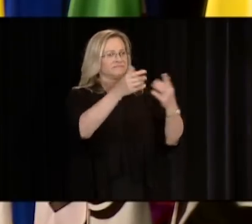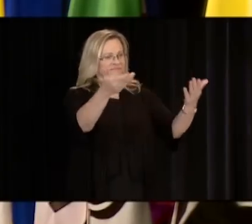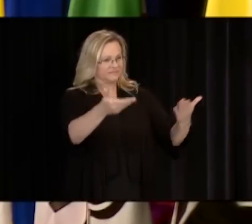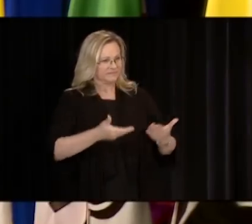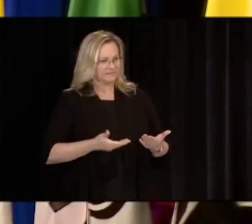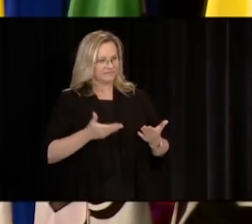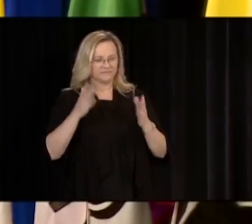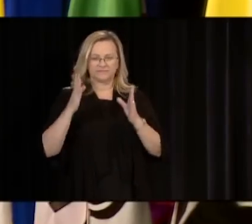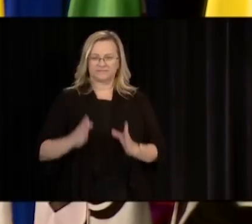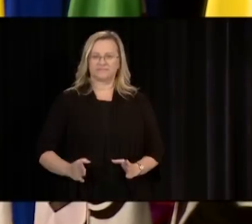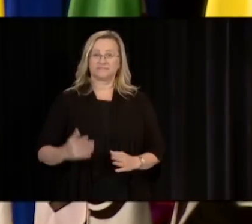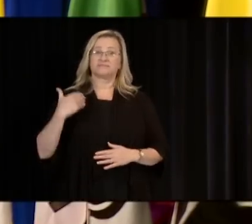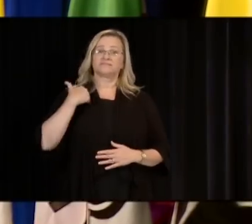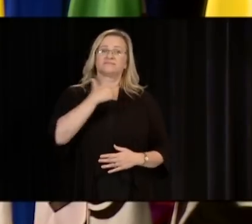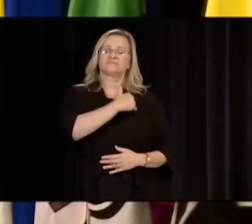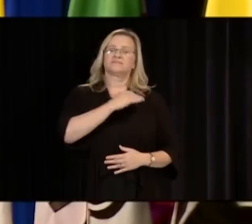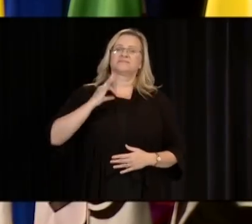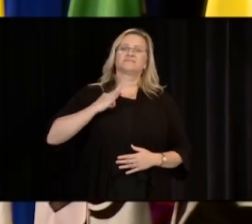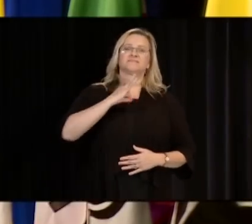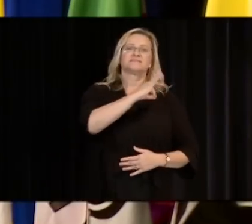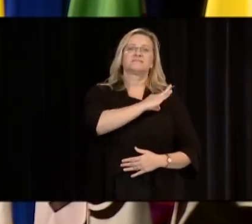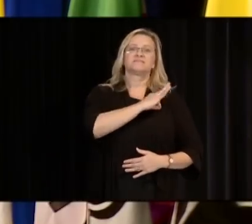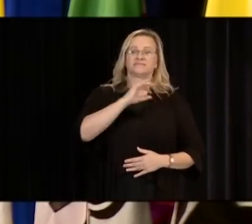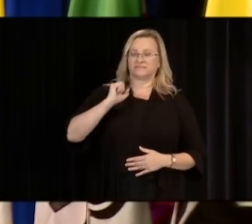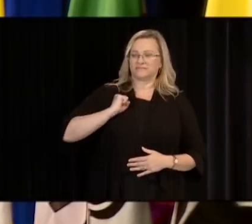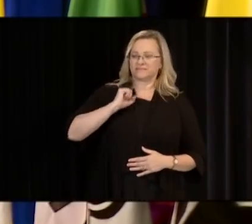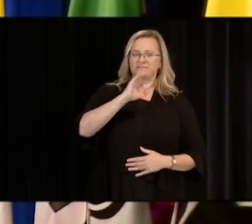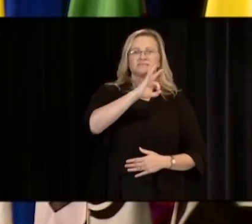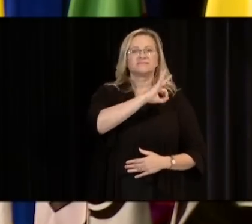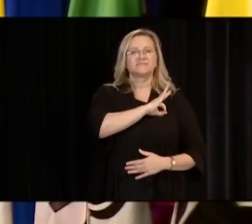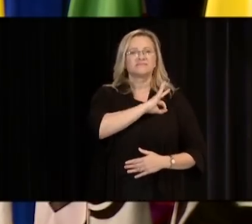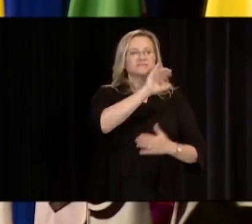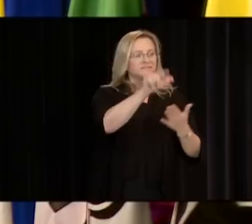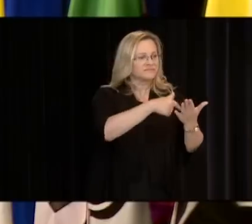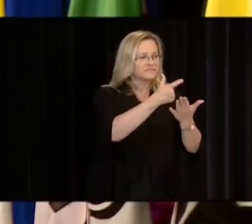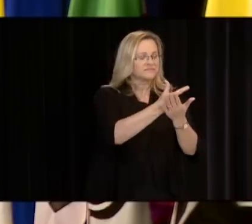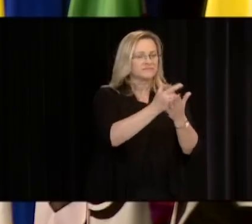MEMBERS OF THE FACULTY AND STAFF, GRADUATES, FAMILIES